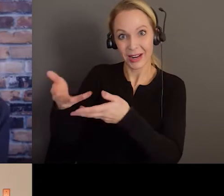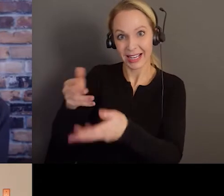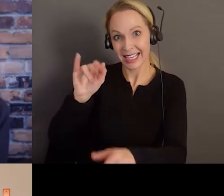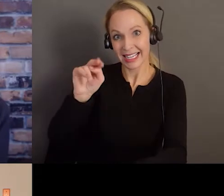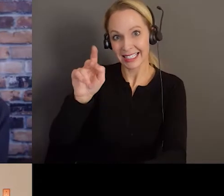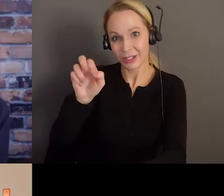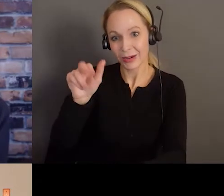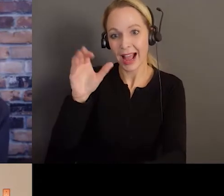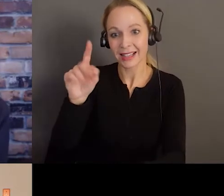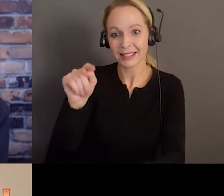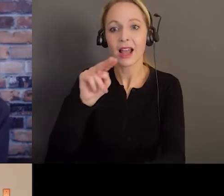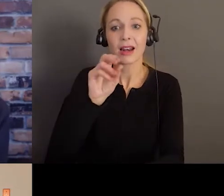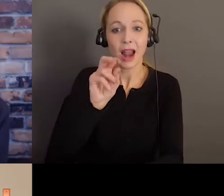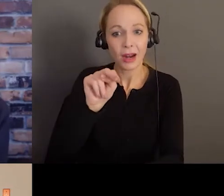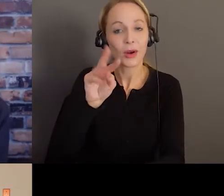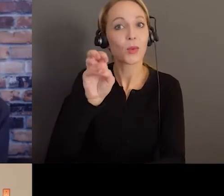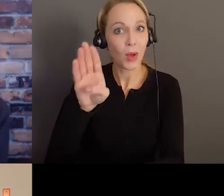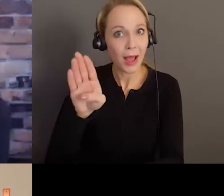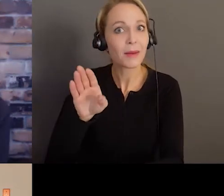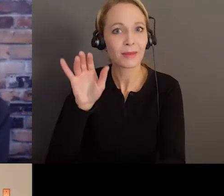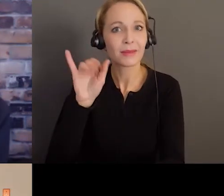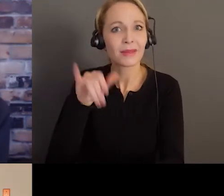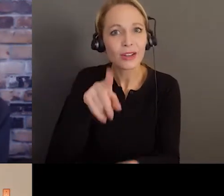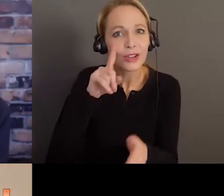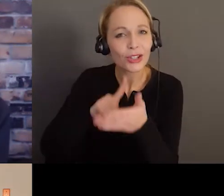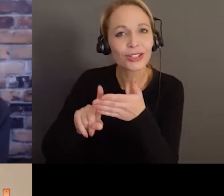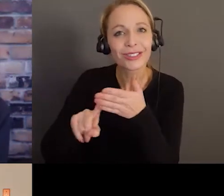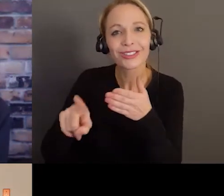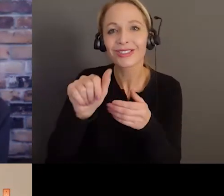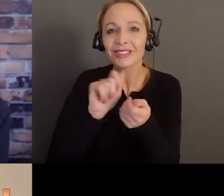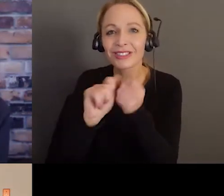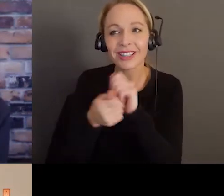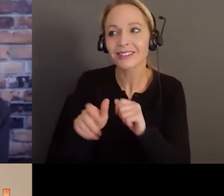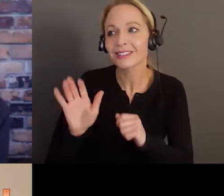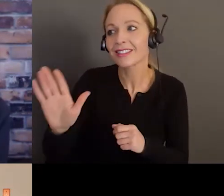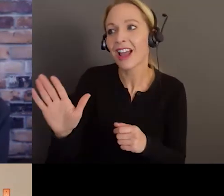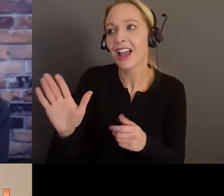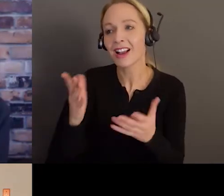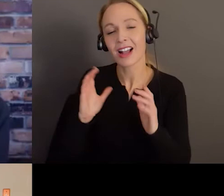AND AS THEY INTERACT IN THE NONWEB INTERACTIONS AND